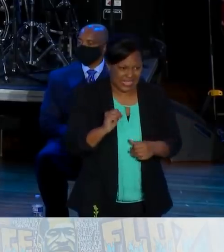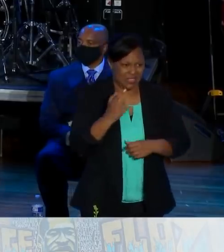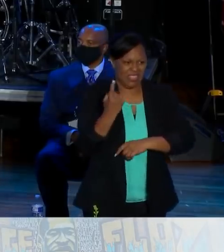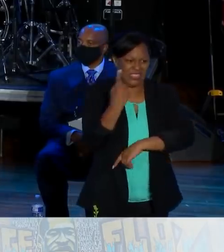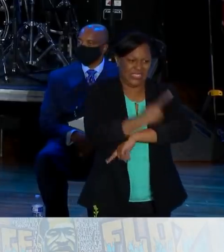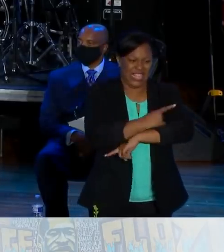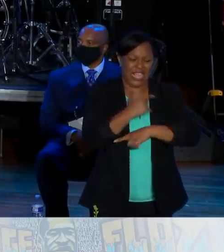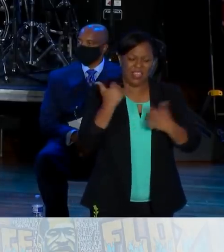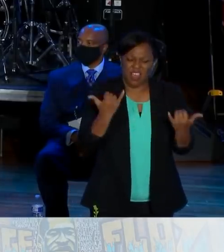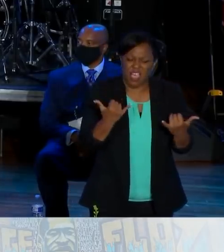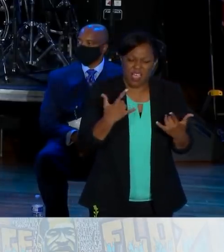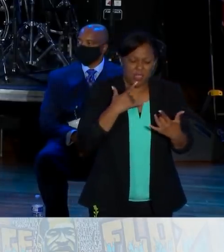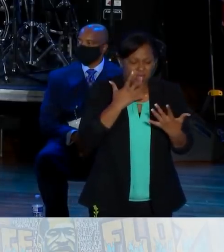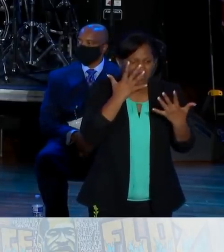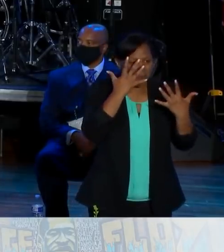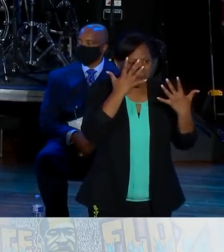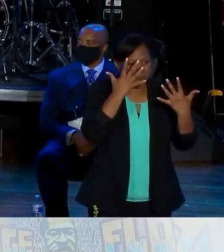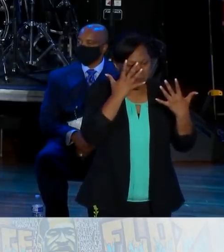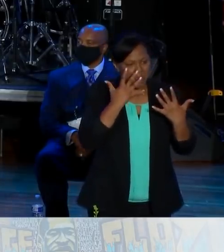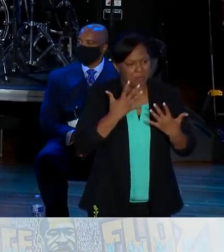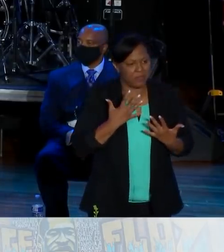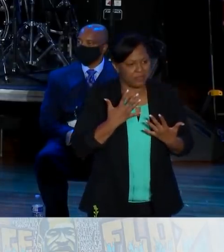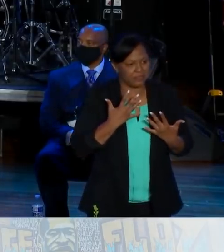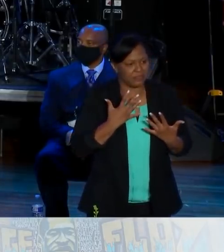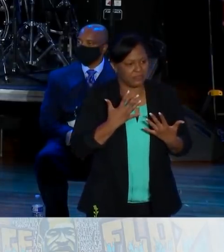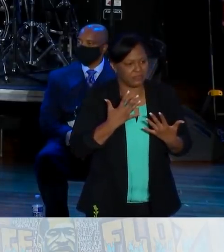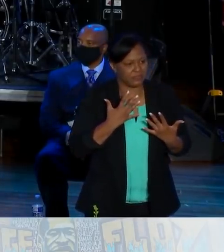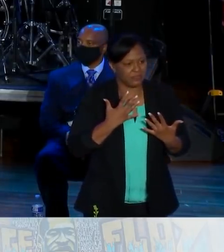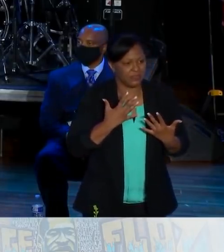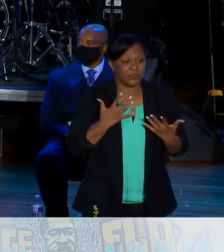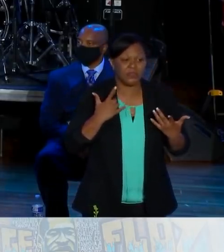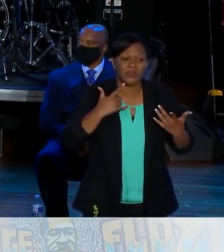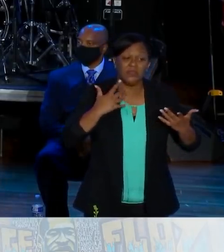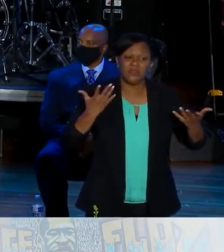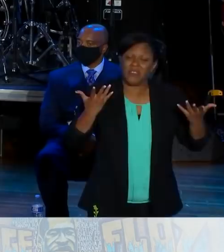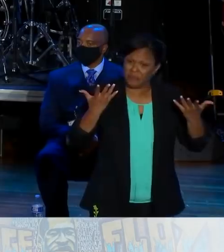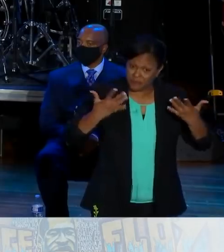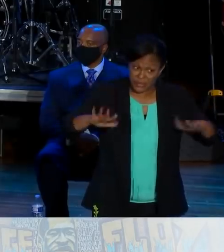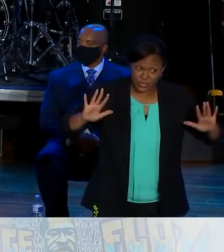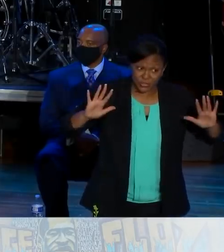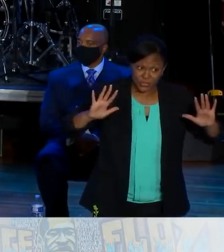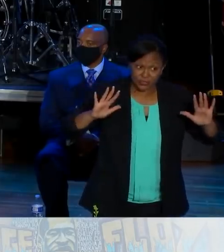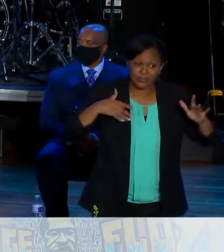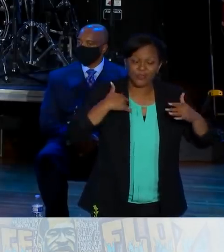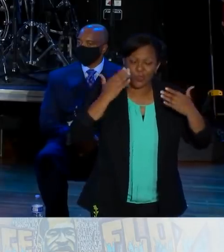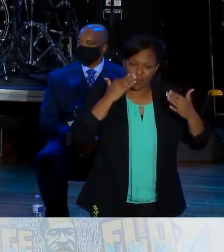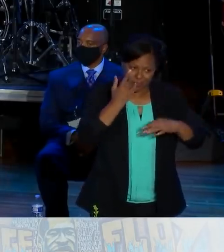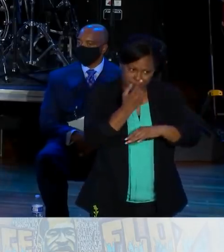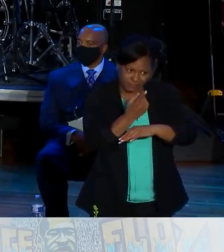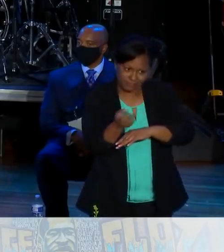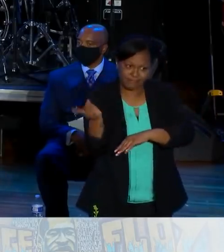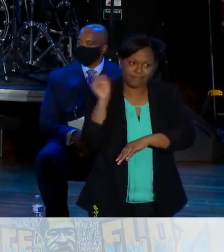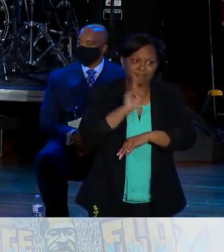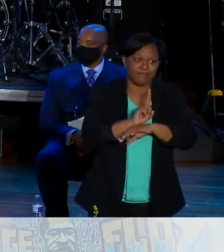NAACP, AND THE LEGAL DEFENSE FUND, BLACK WOMEN'S ROUND TABLE AND THEY GOT TOGETHER AND SAID WE'LL HAVE A DAY OF MOURNING